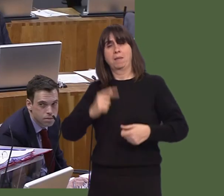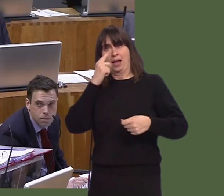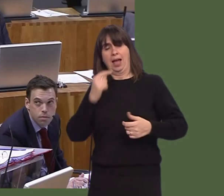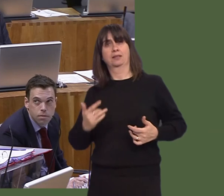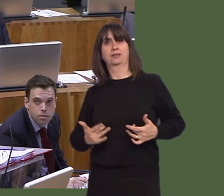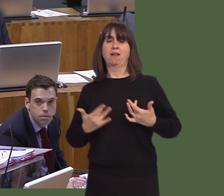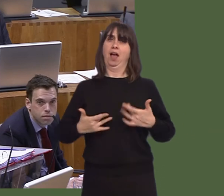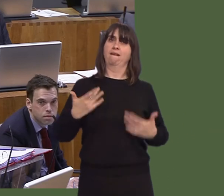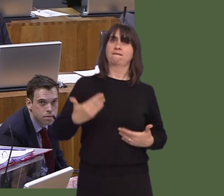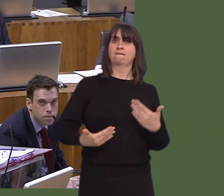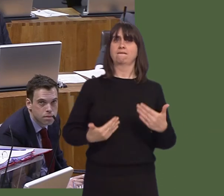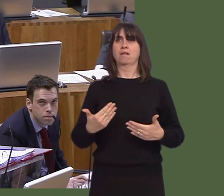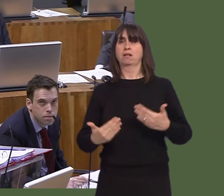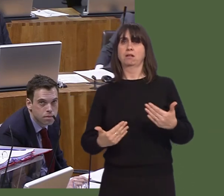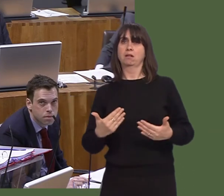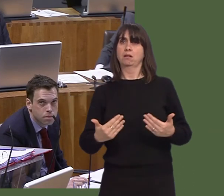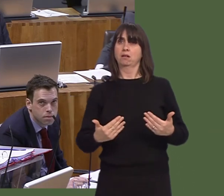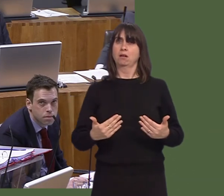trade occurs across borders and through ports.